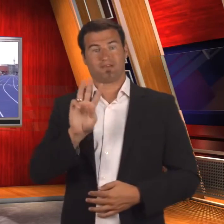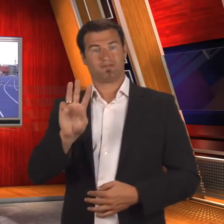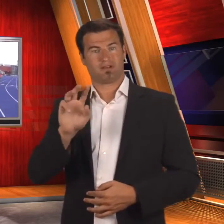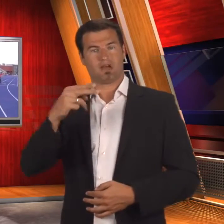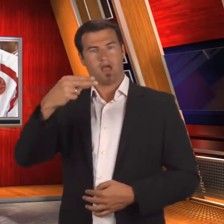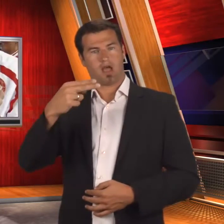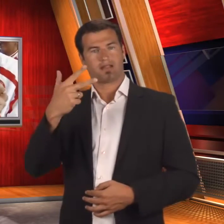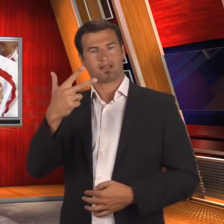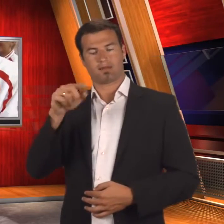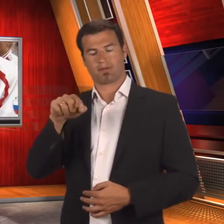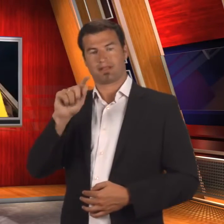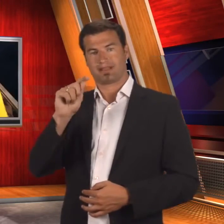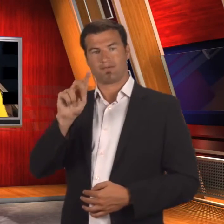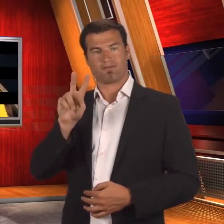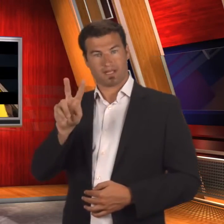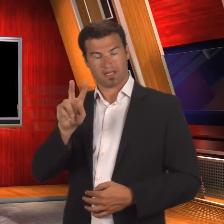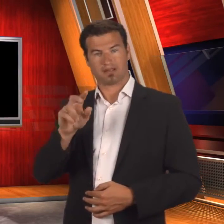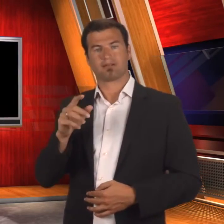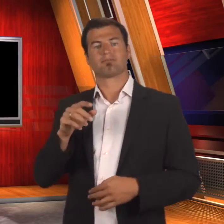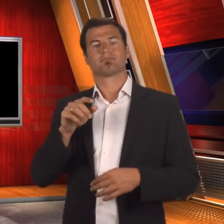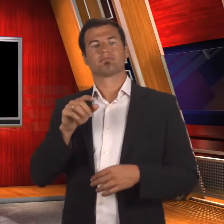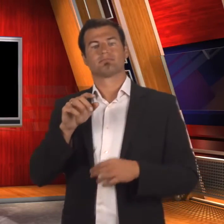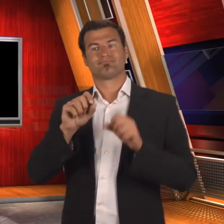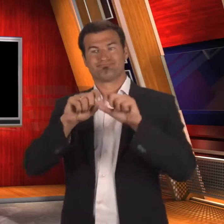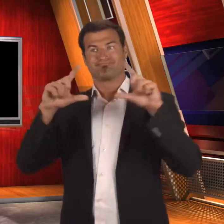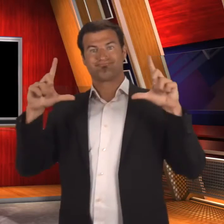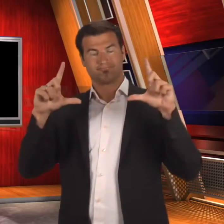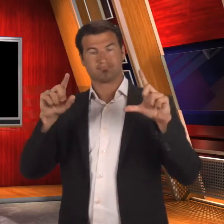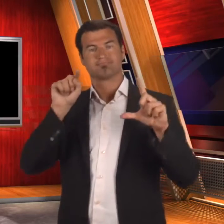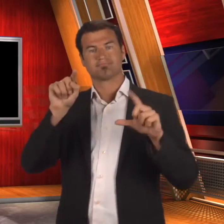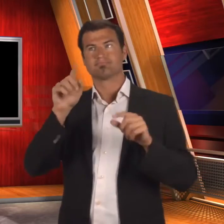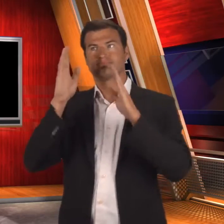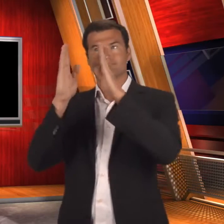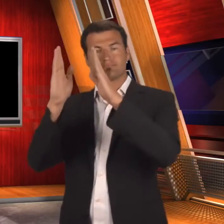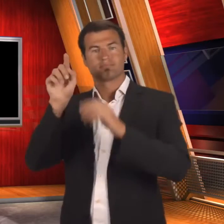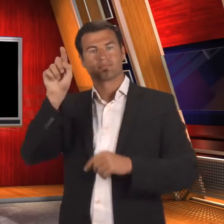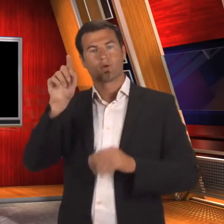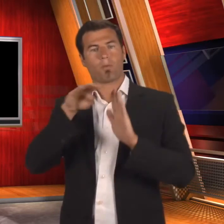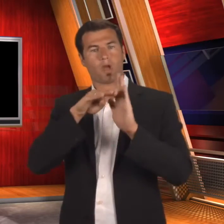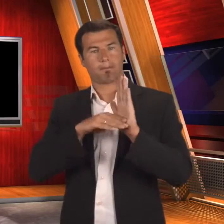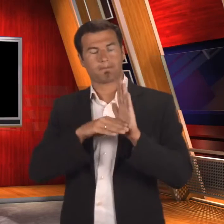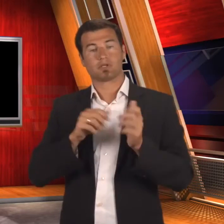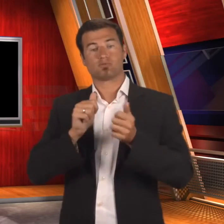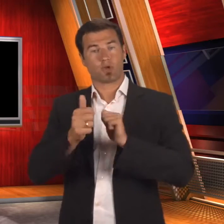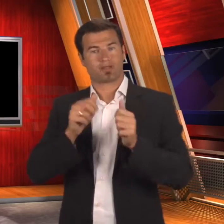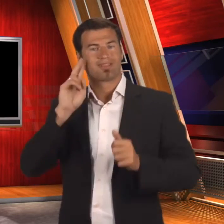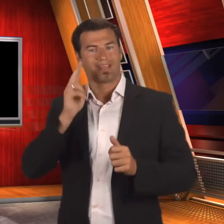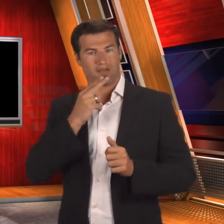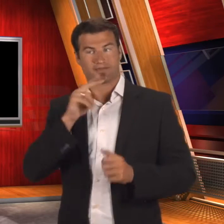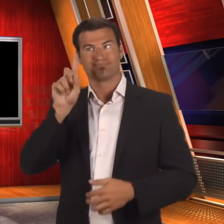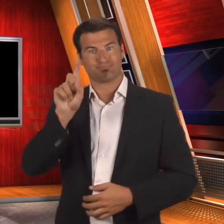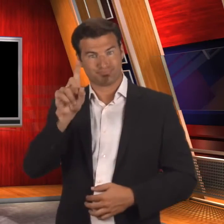those days on H3.tv in SportsDeaf section.